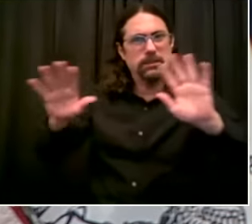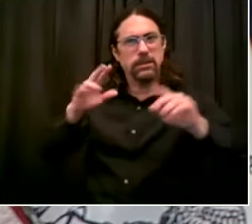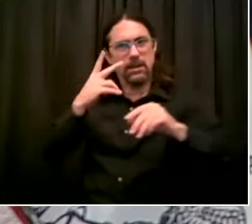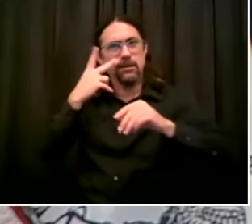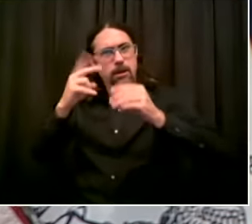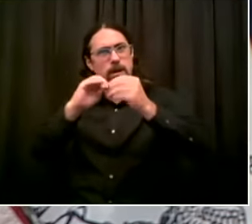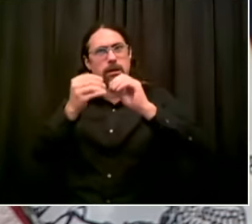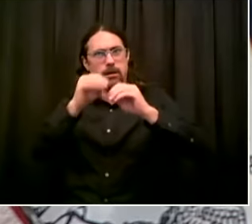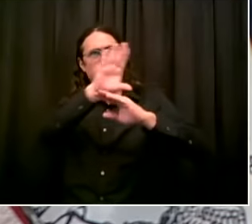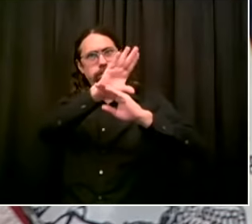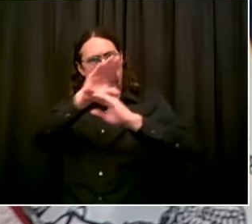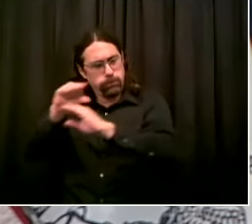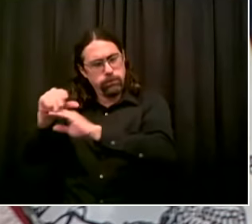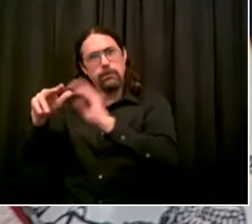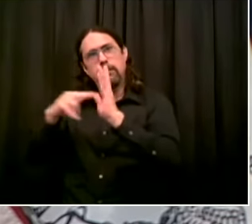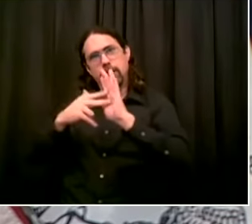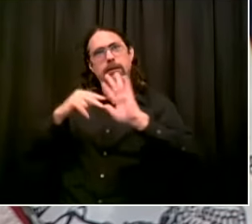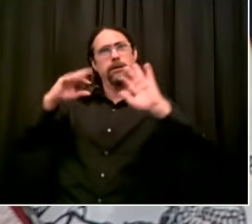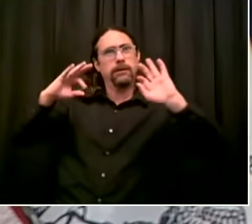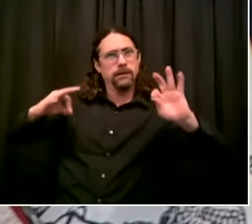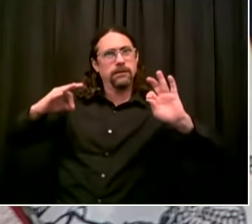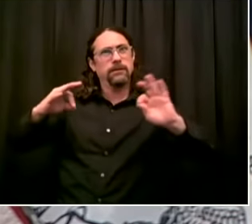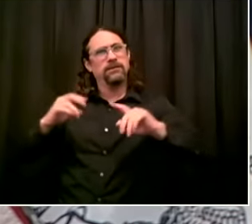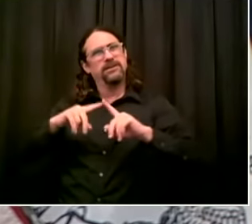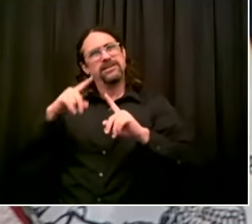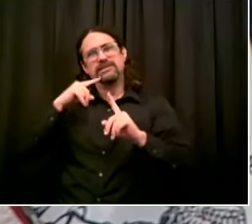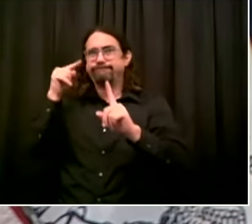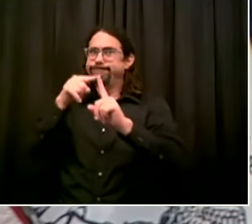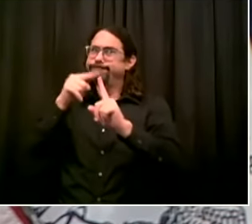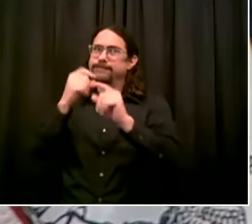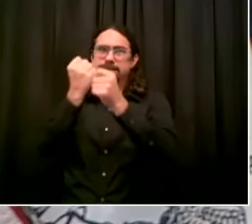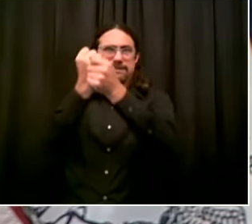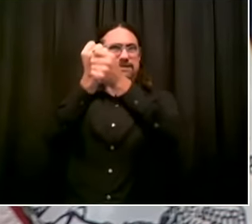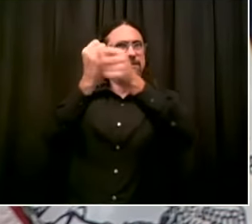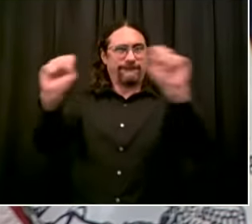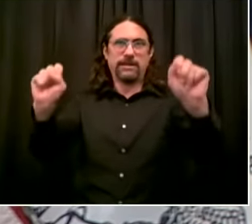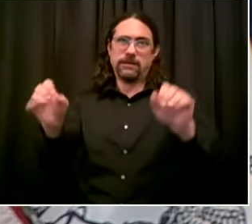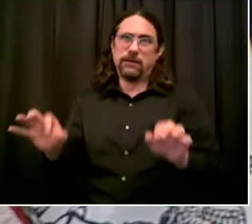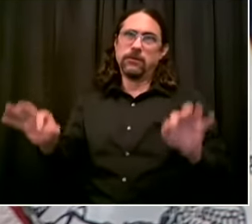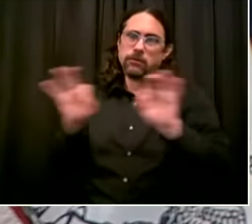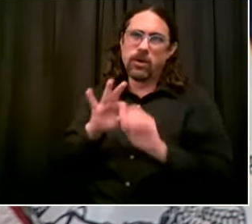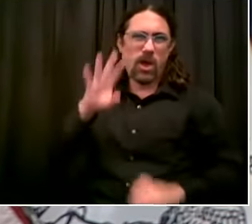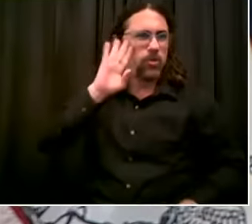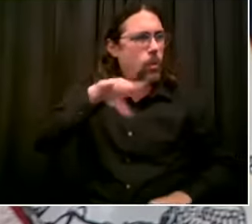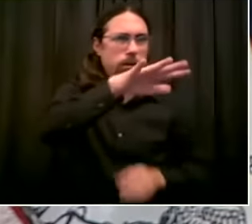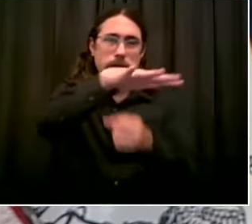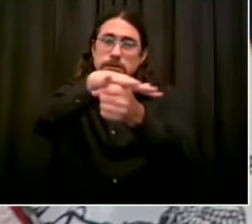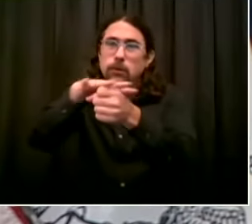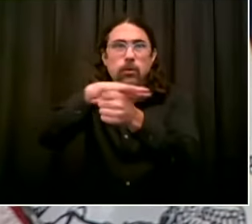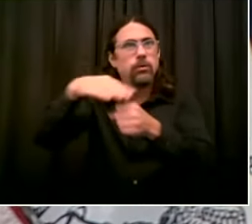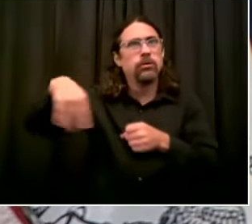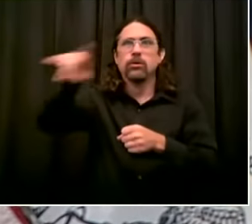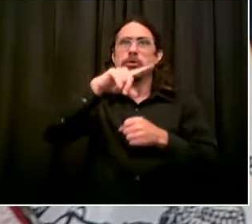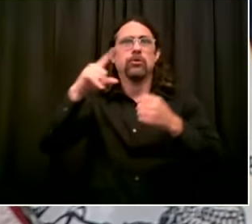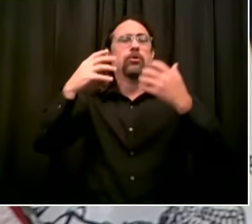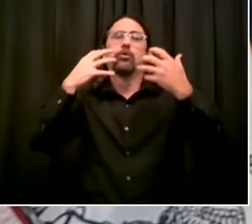DRUG OUR JAB IS TO HELP THEM TO GET THEM TO SUBSTANCE MISUSE SEVRICES WITH